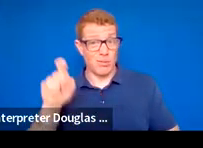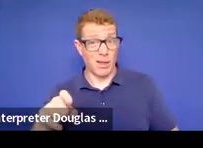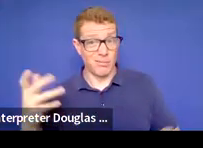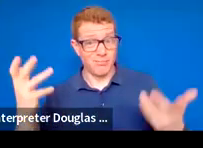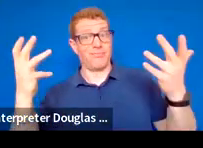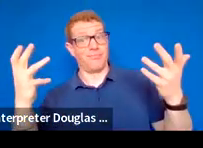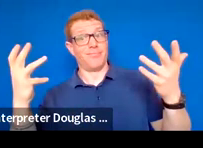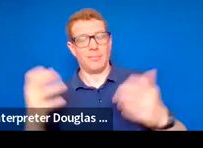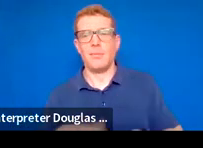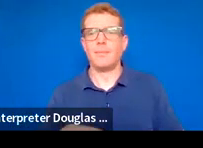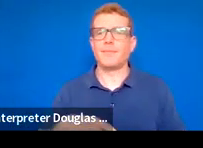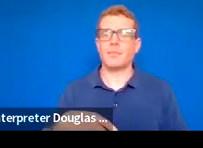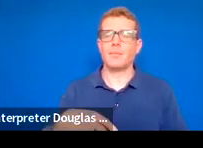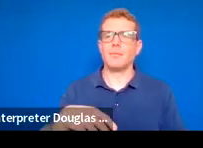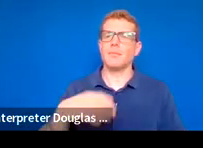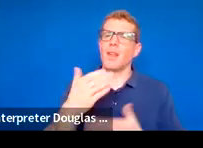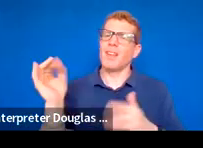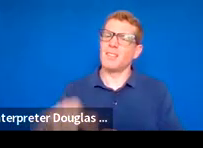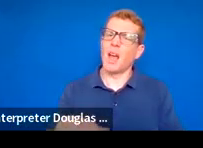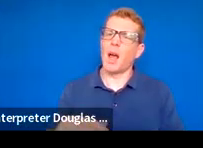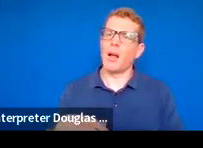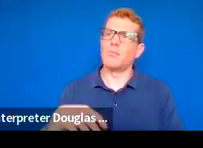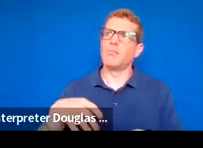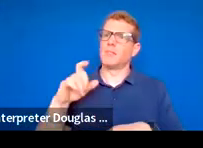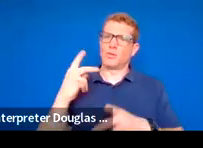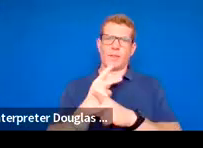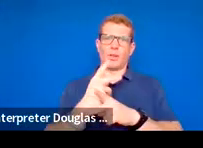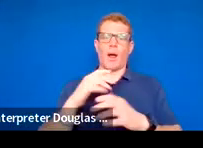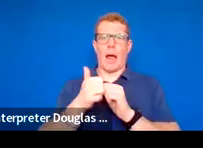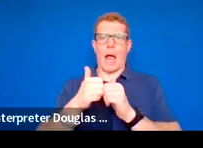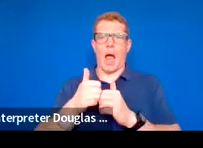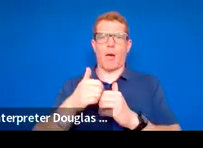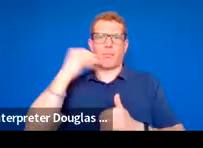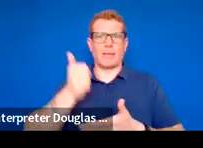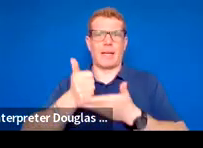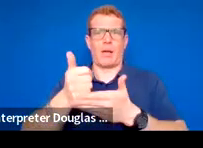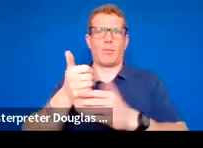But you have to know what's going on misplaced items are another sign that hey?